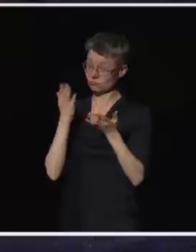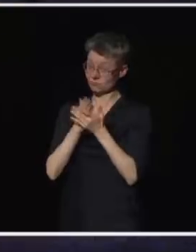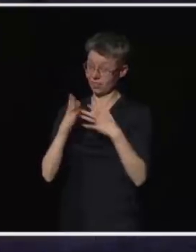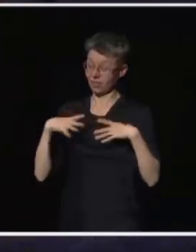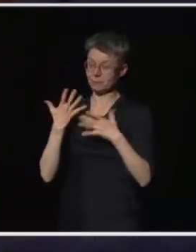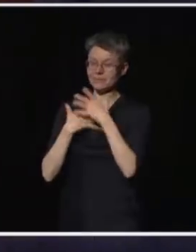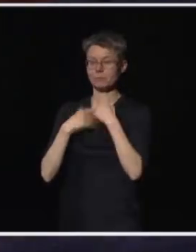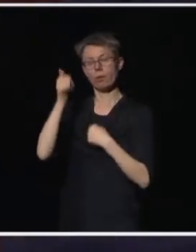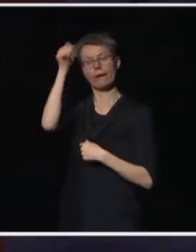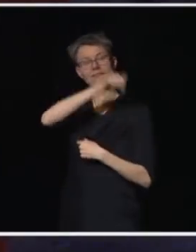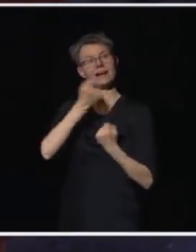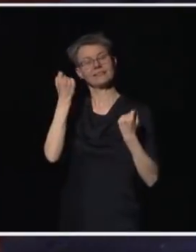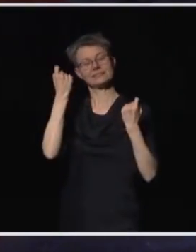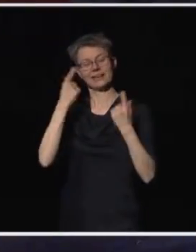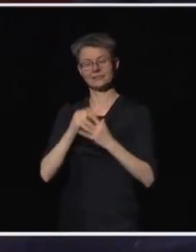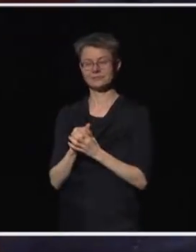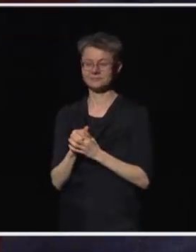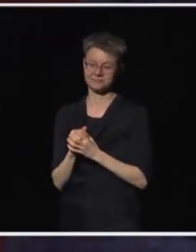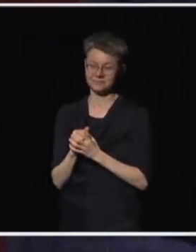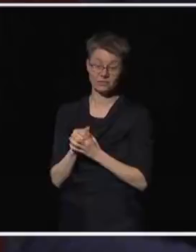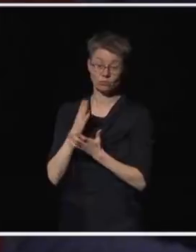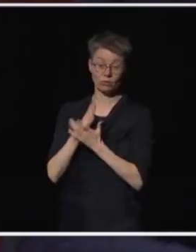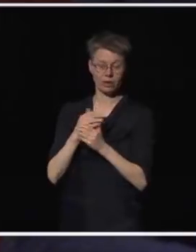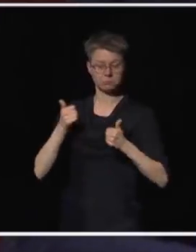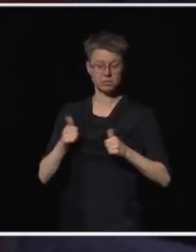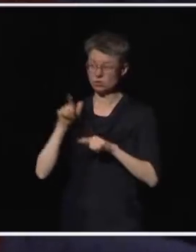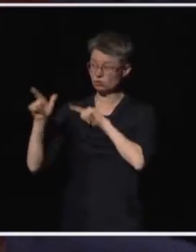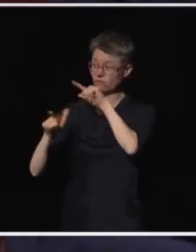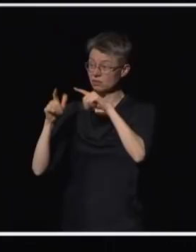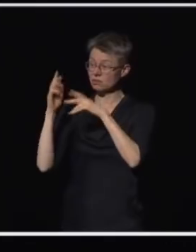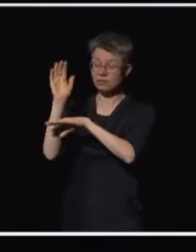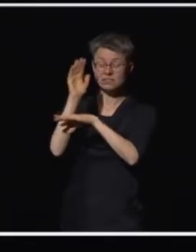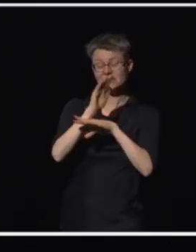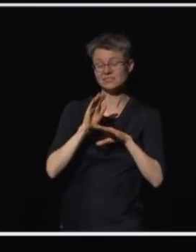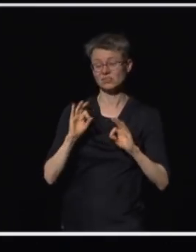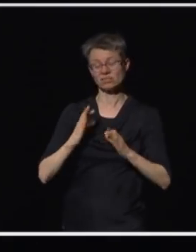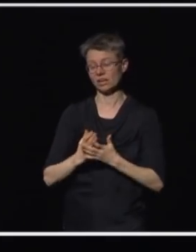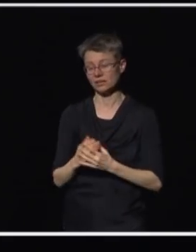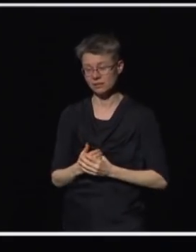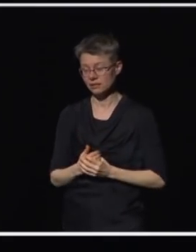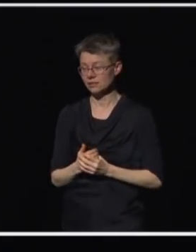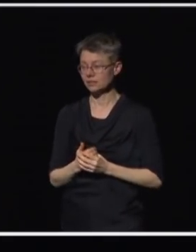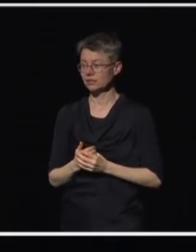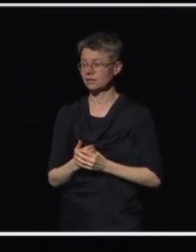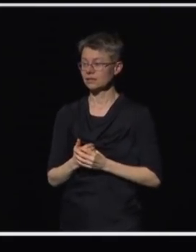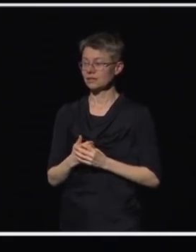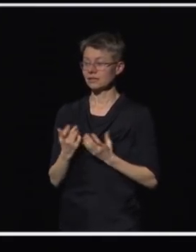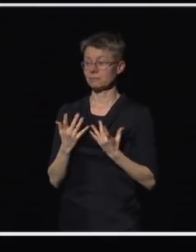I am not a particularly well travelled person. I'm not -- I think in many ways I'm still, you know,